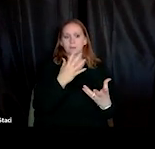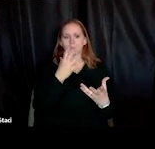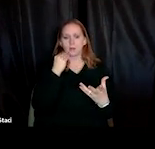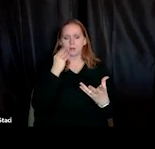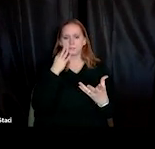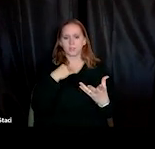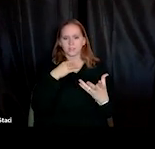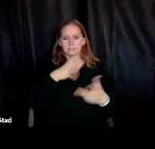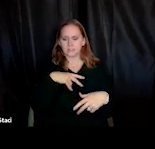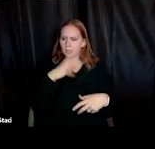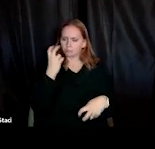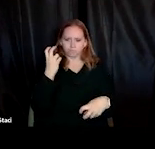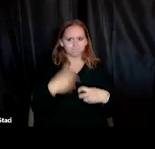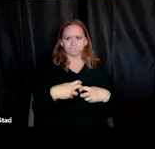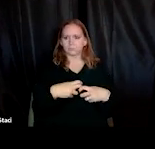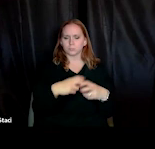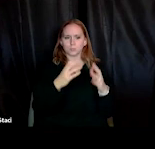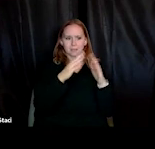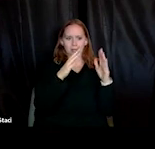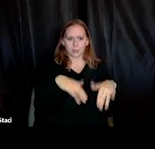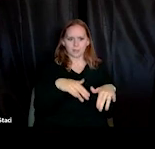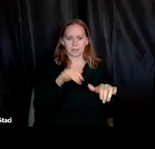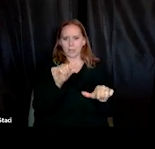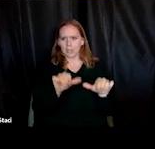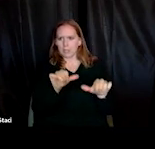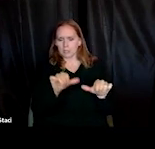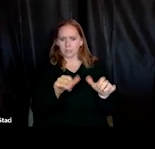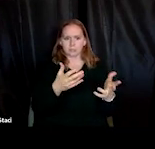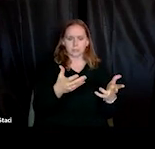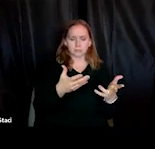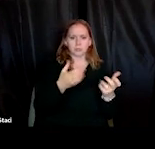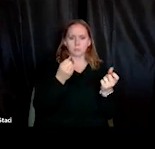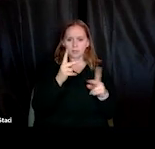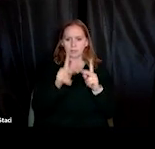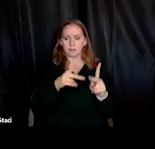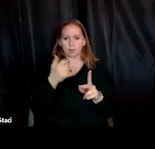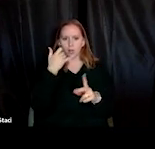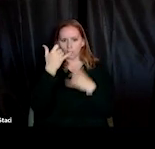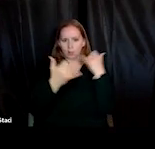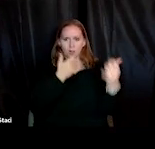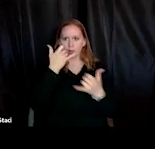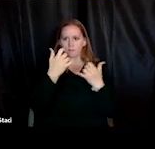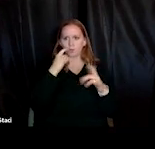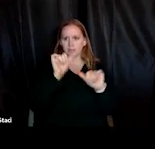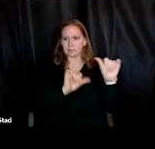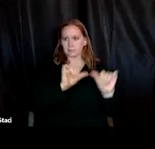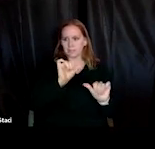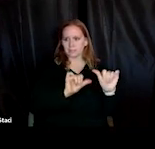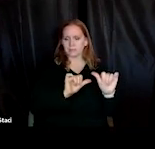And that was housing insecurity. So we had a lot of individuals calling our intake line for an assessment that were not eligible